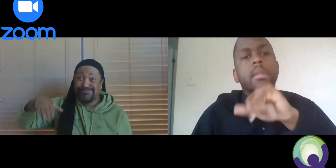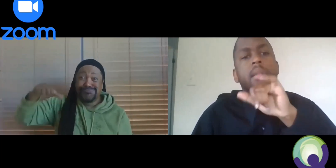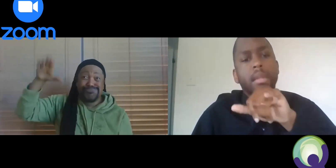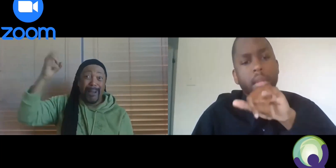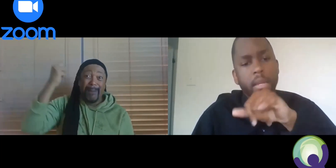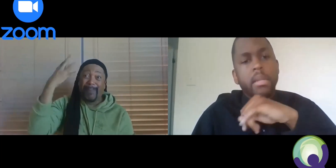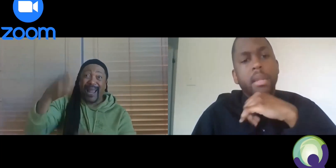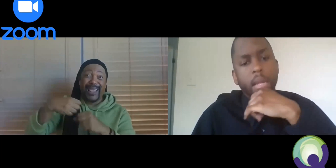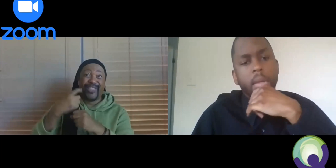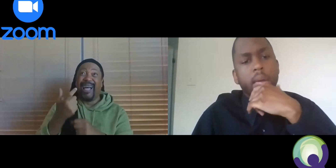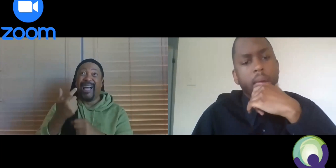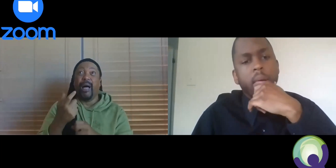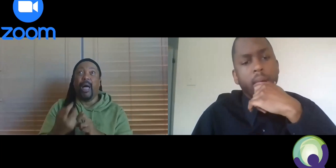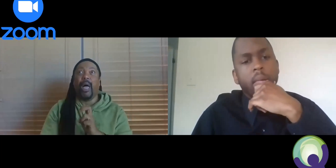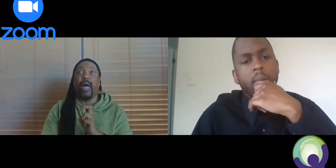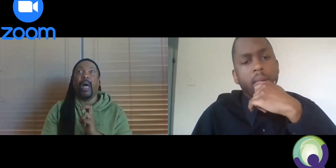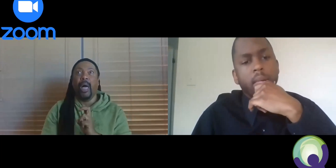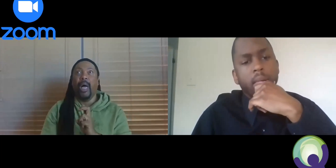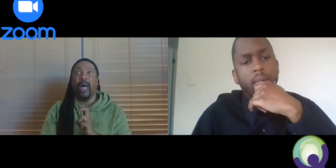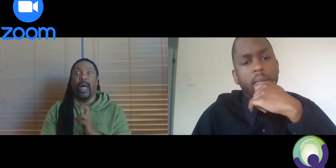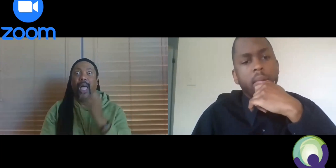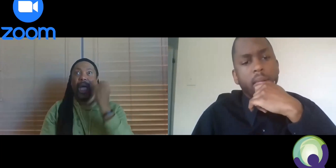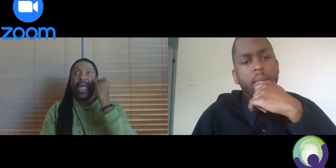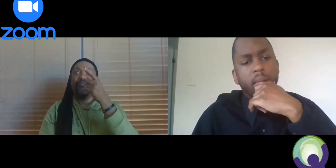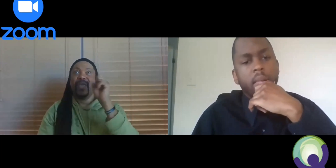because they have never seen a black deaf teacher before while growing up.